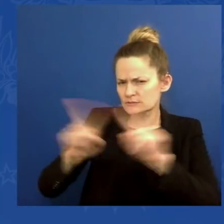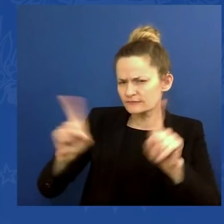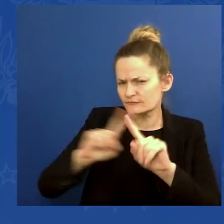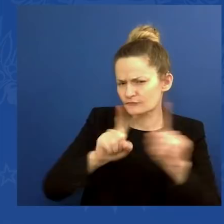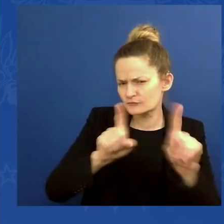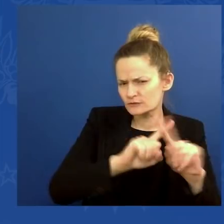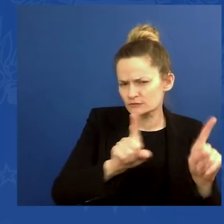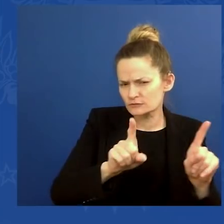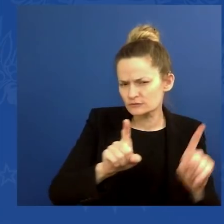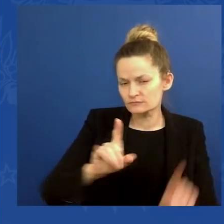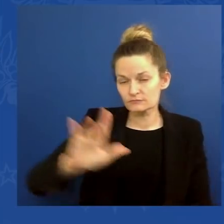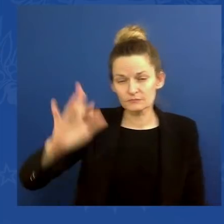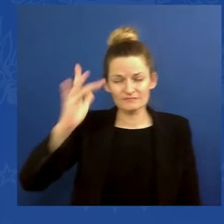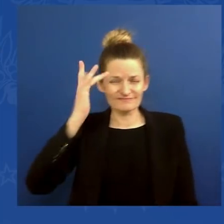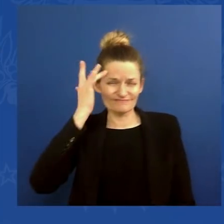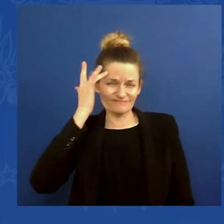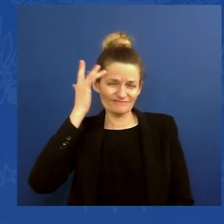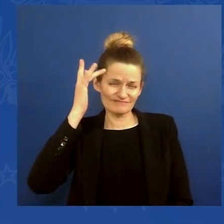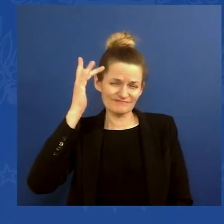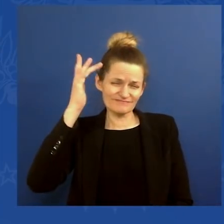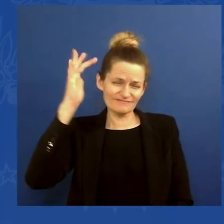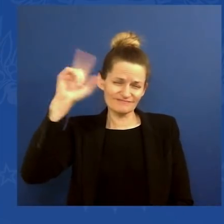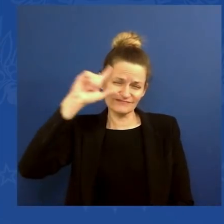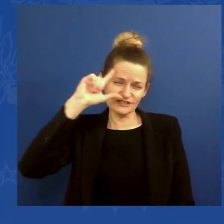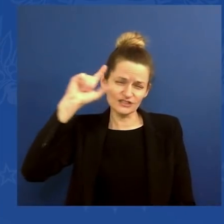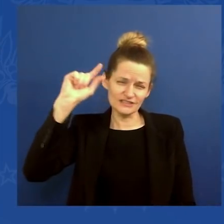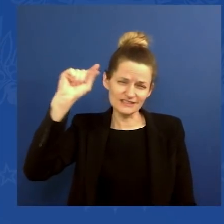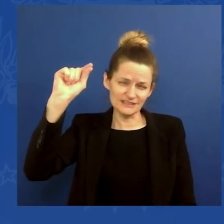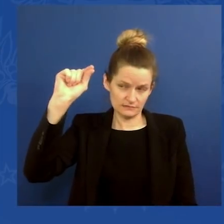"Talents perceives differences; genius, unity."